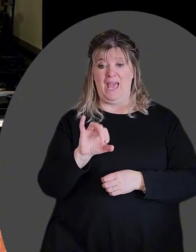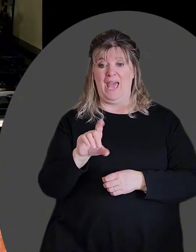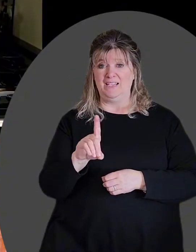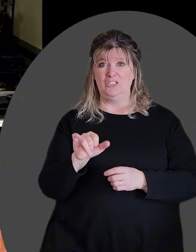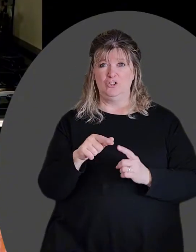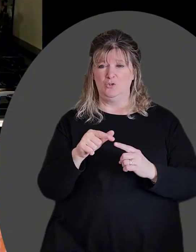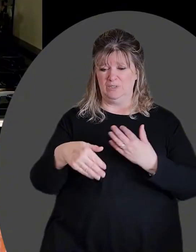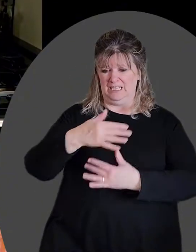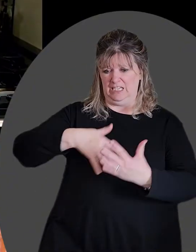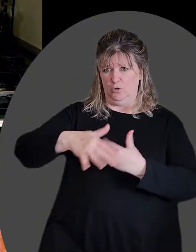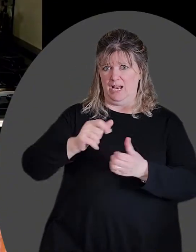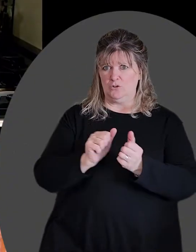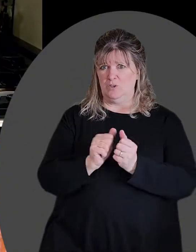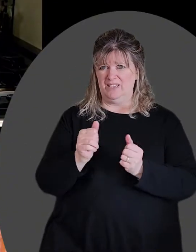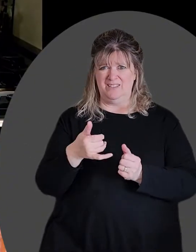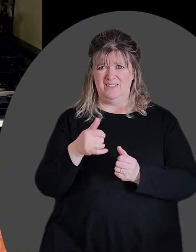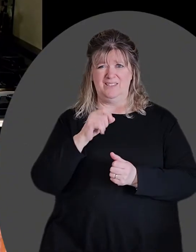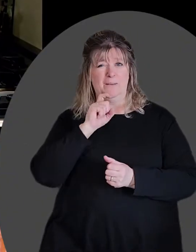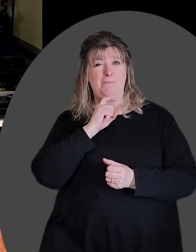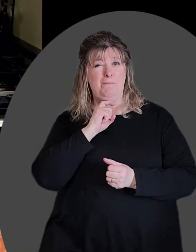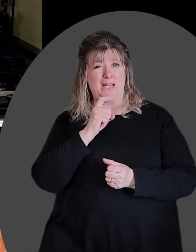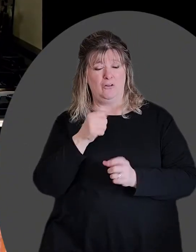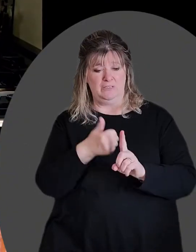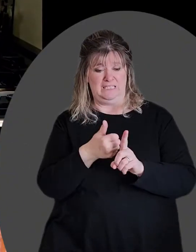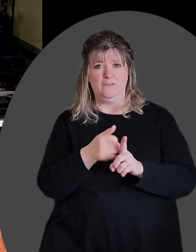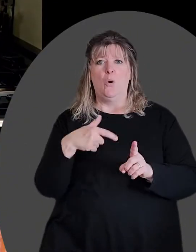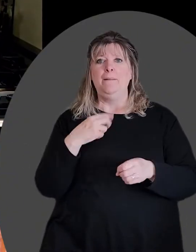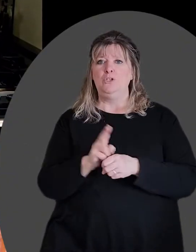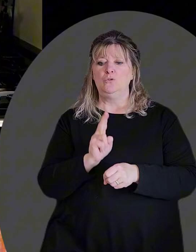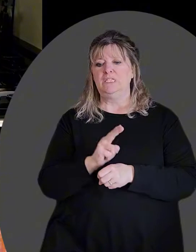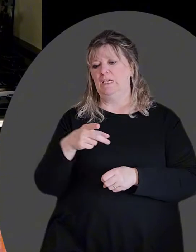with the metal so that's why I'm using these porcelain pans